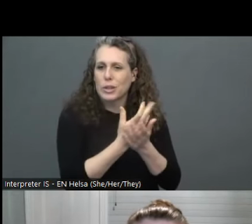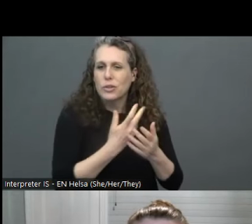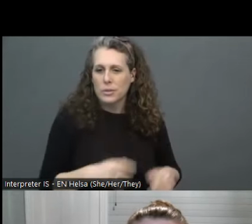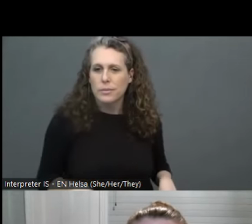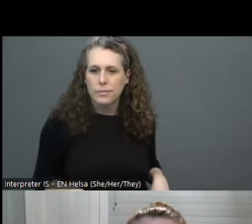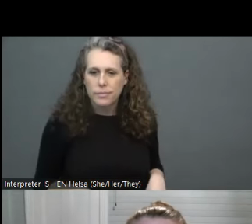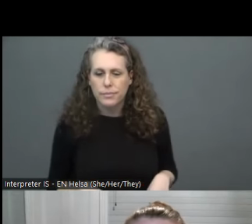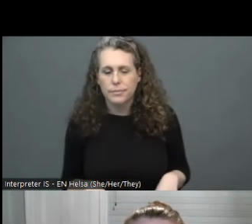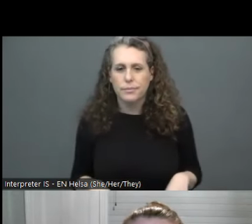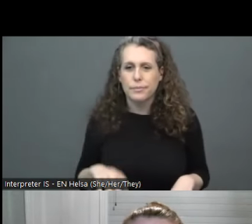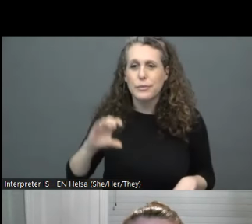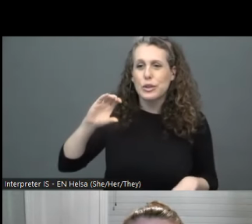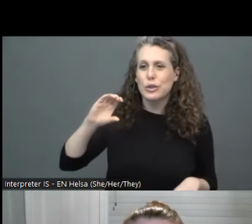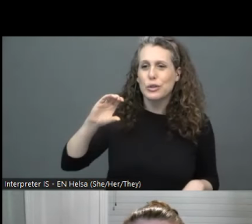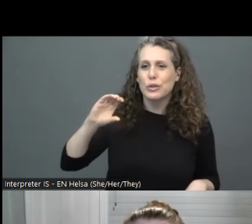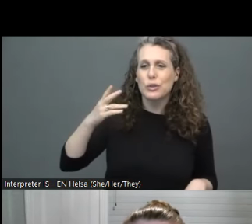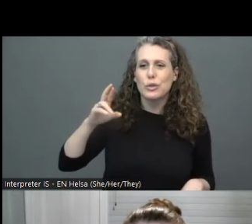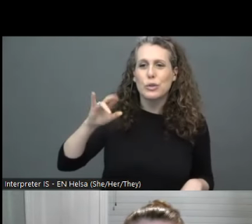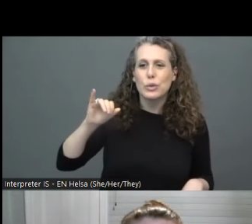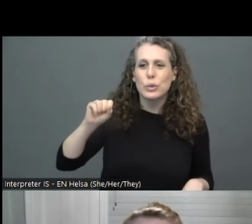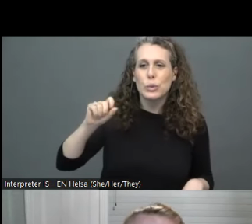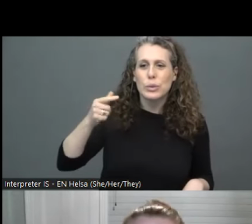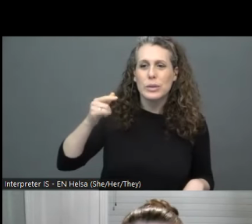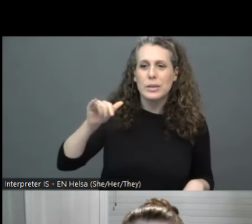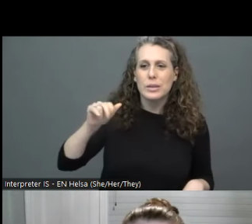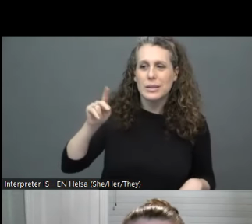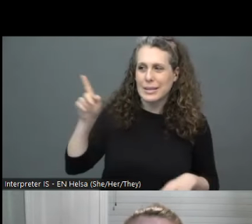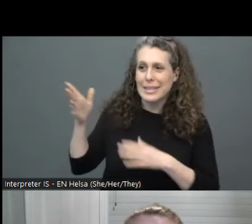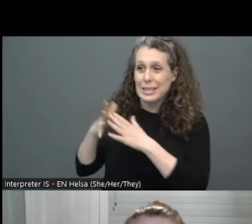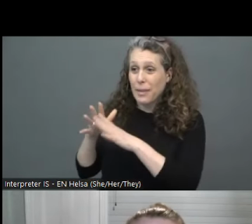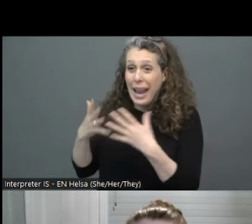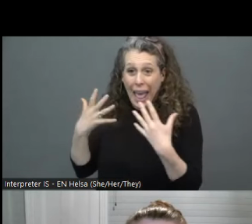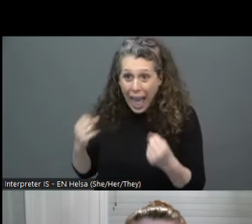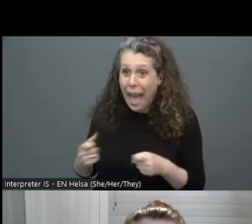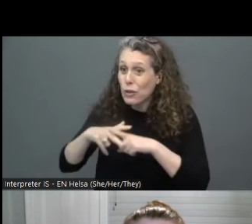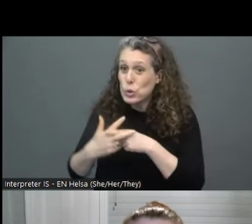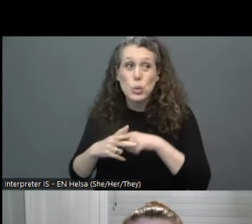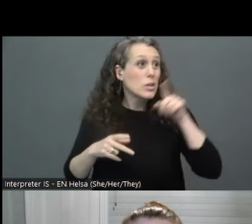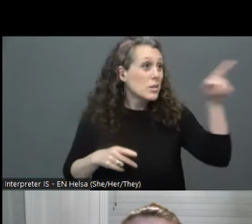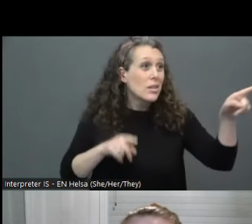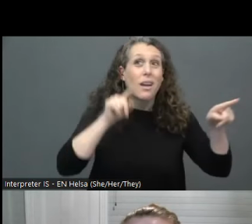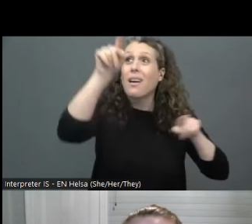being developed. We need to make sure everyone knows where to get and how to get them. That is